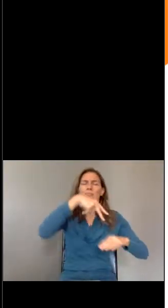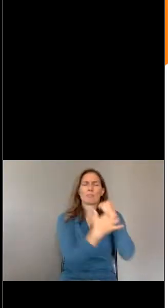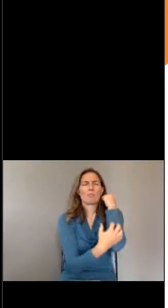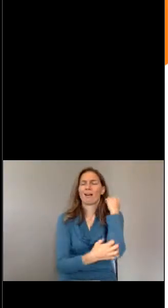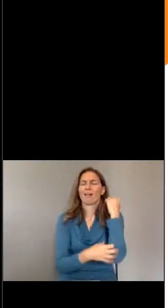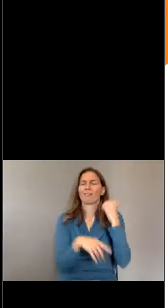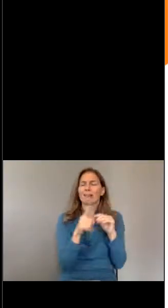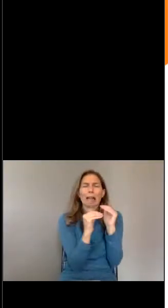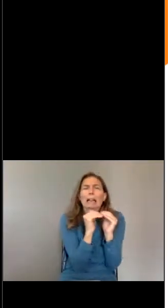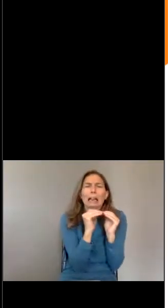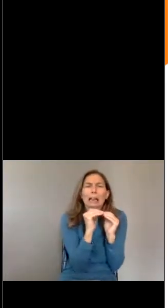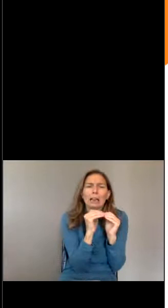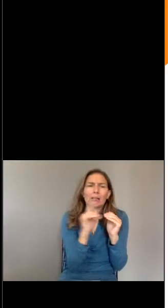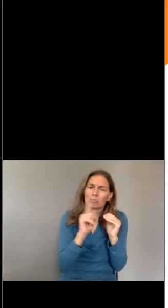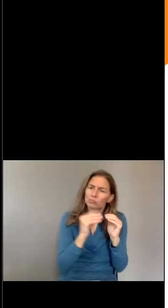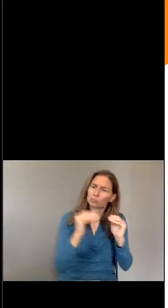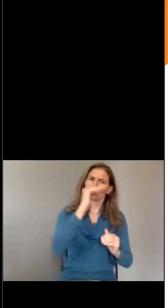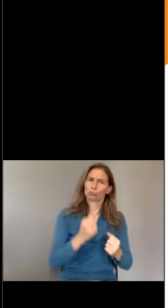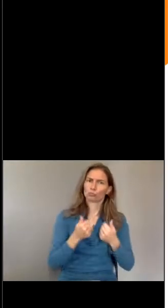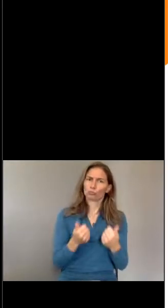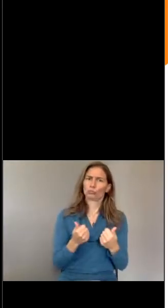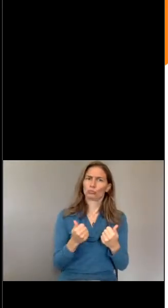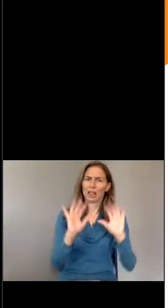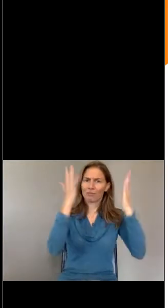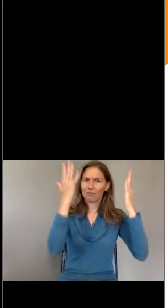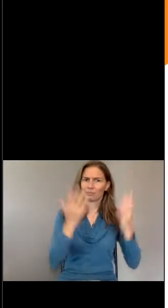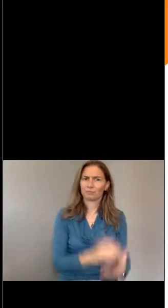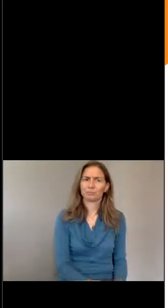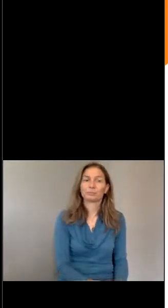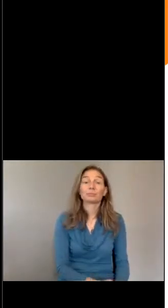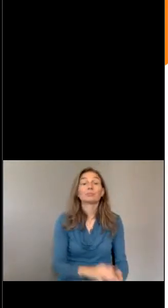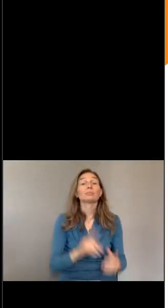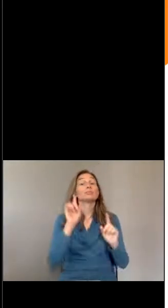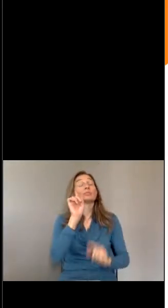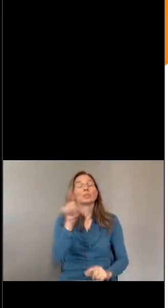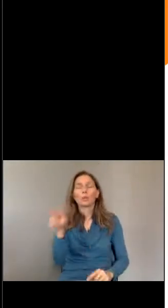and children with disabilities, they access all the other services